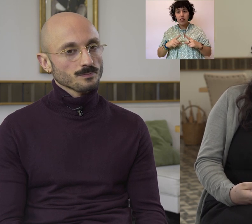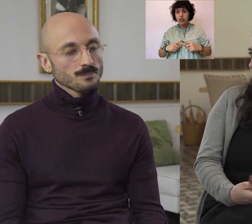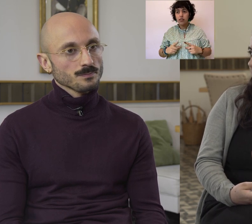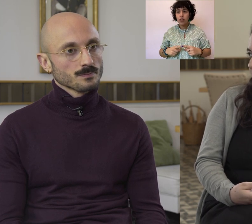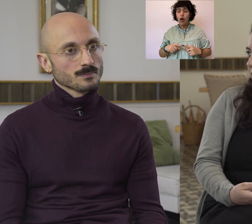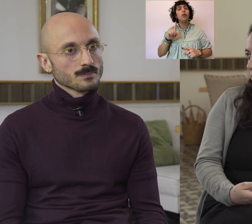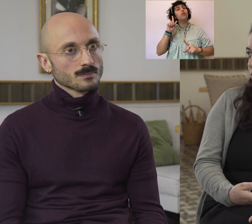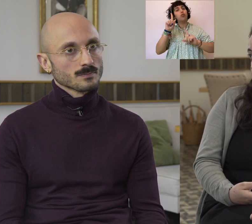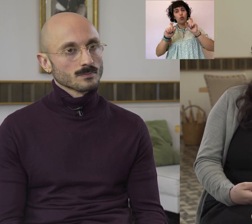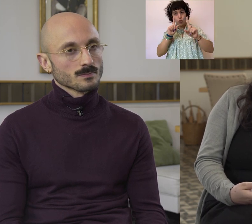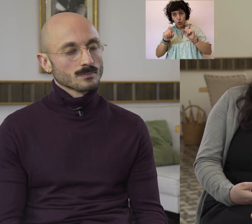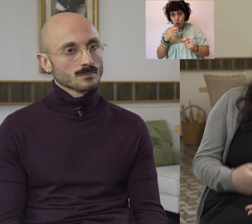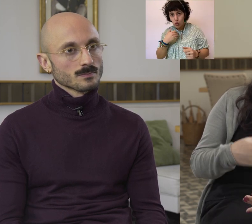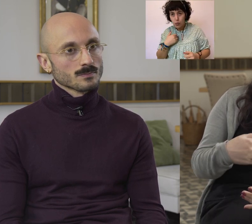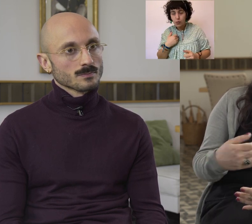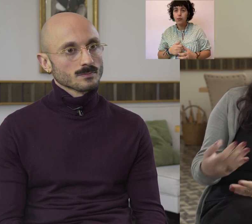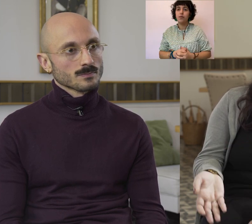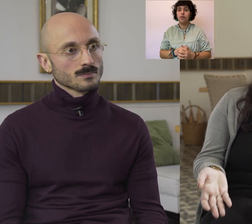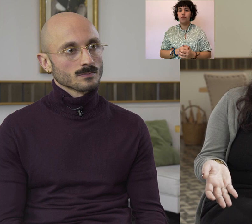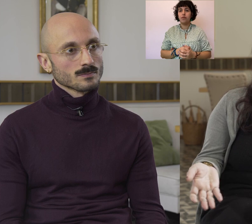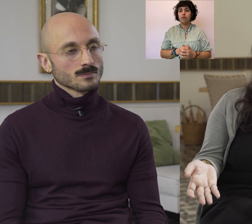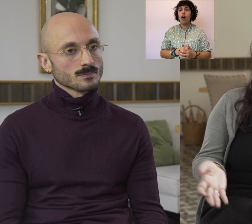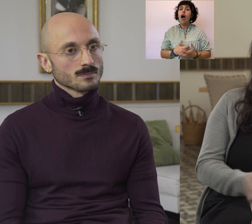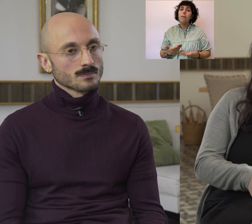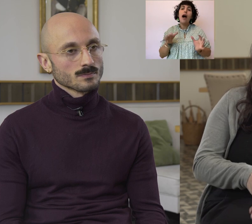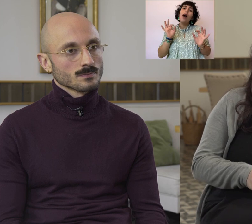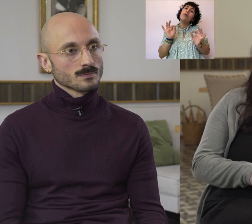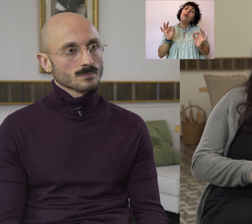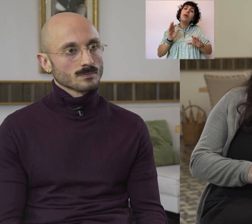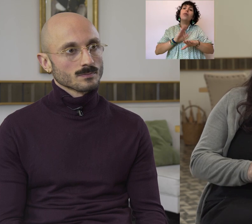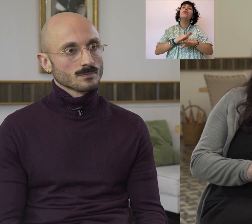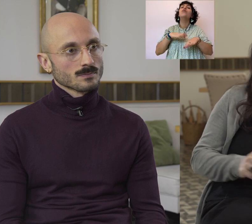asking for an account also helps to repel. You cannot do this always,